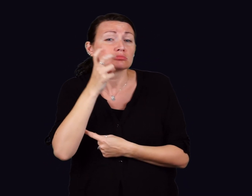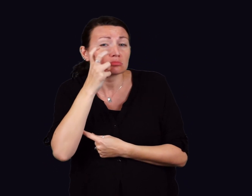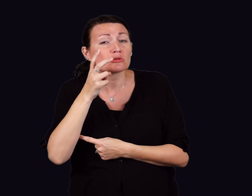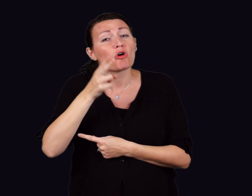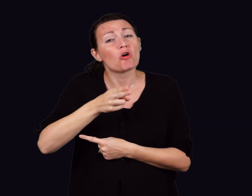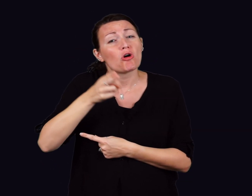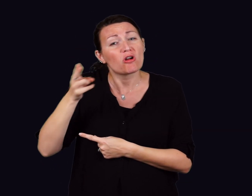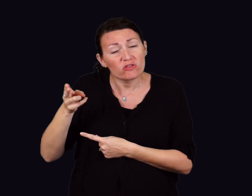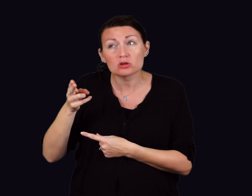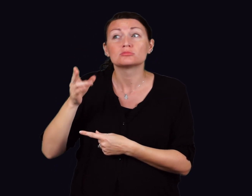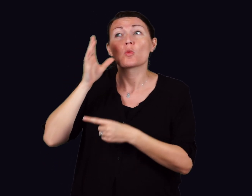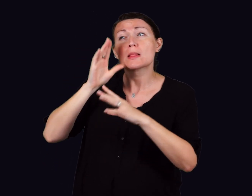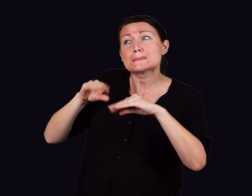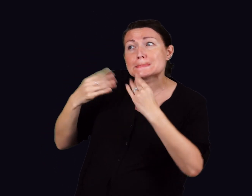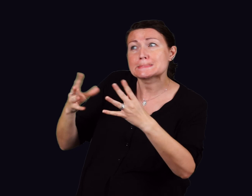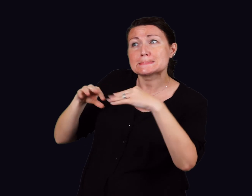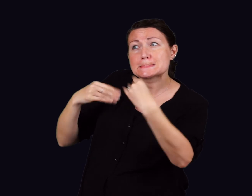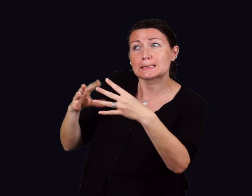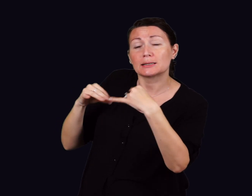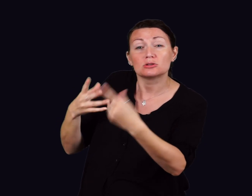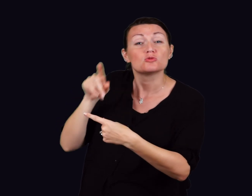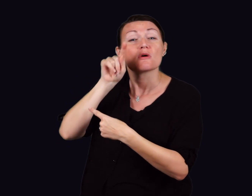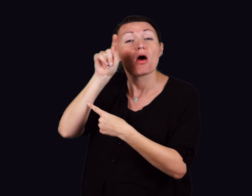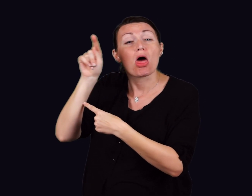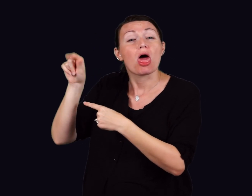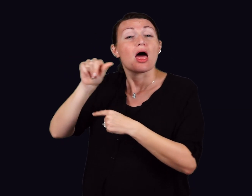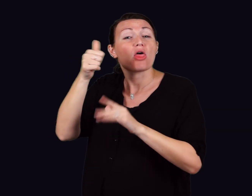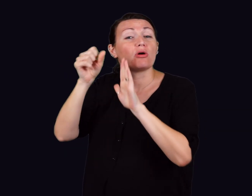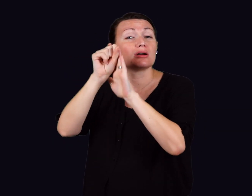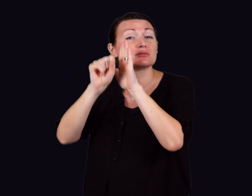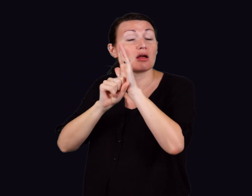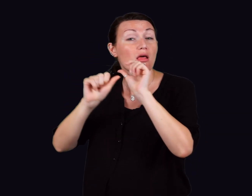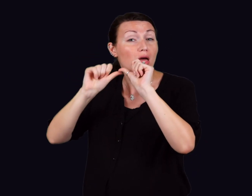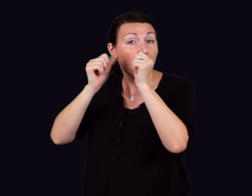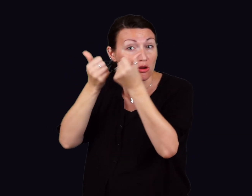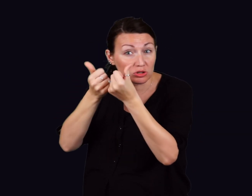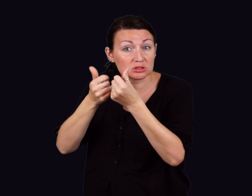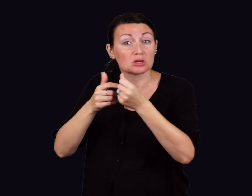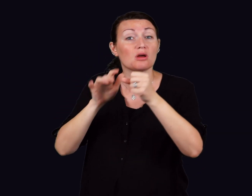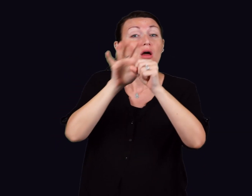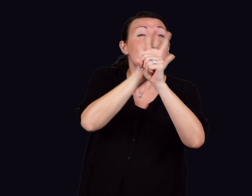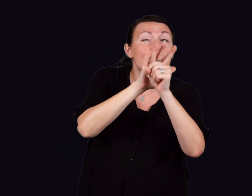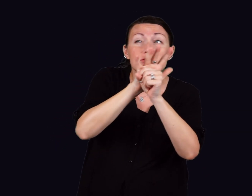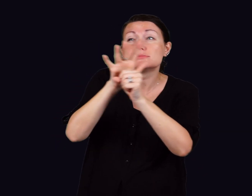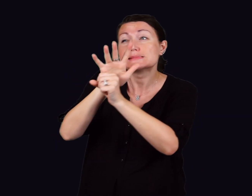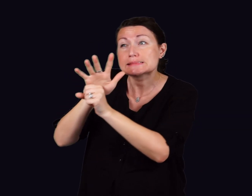and hard of hearing people to other state agencies, counties